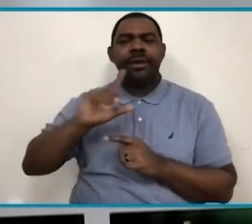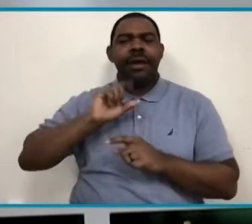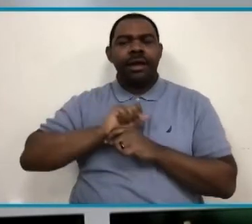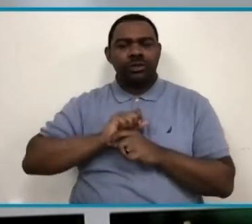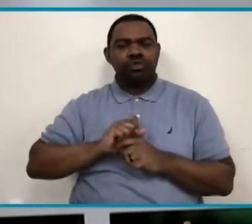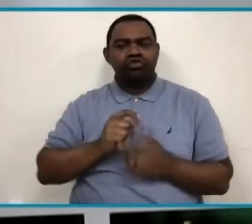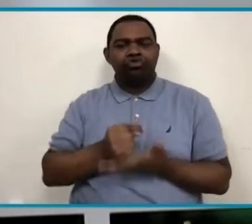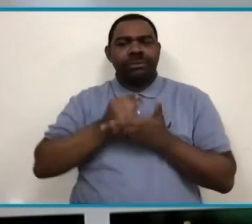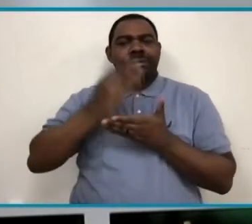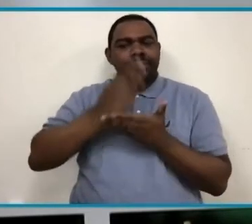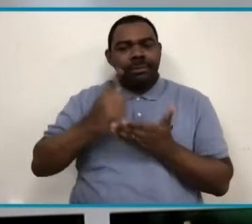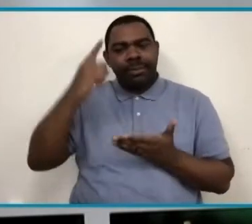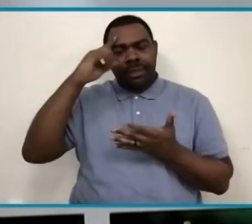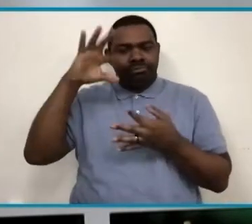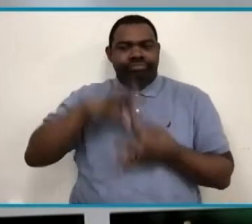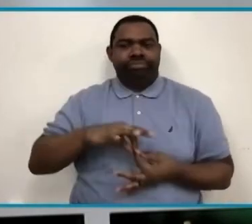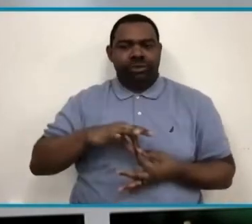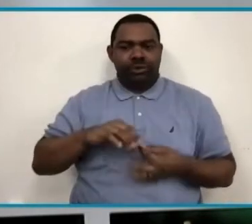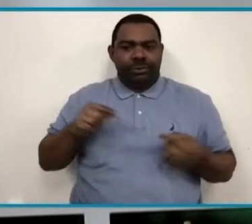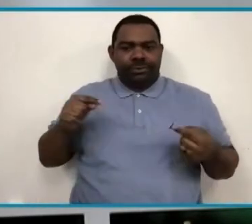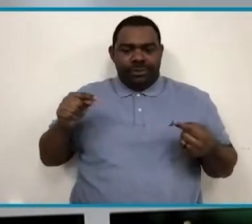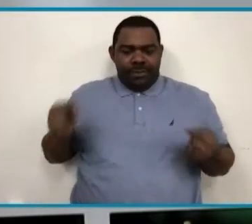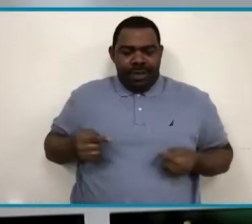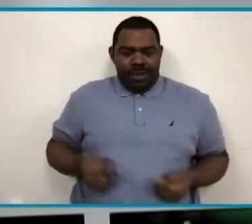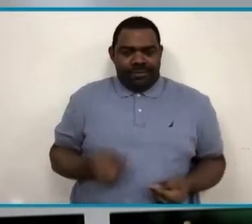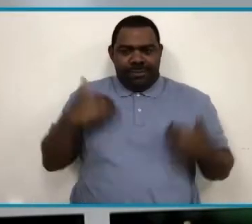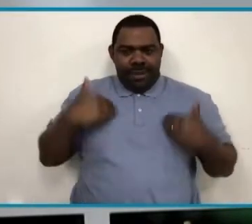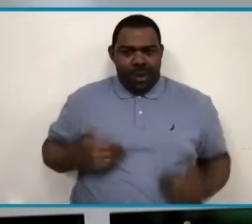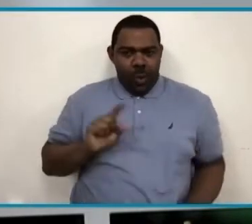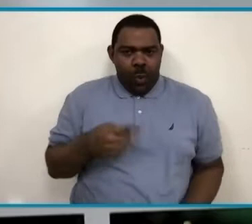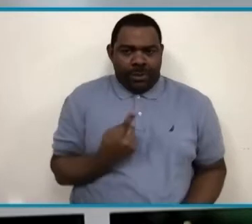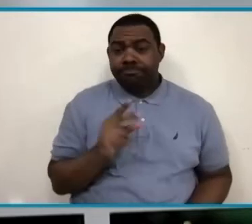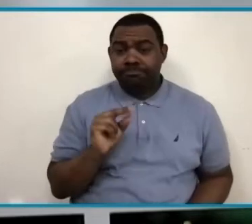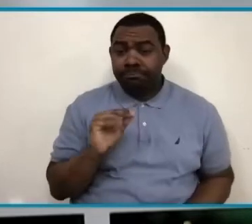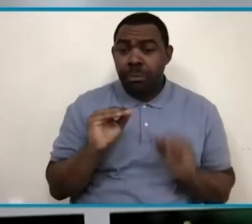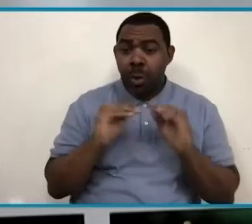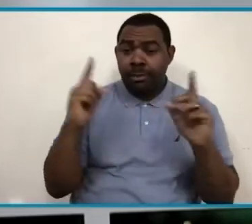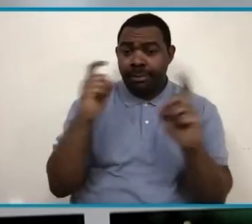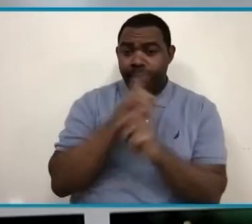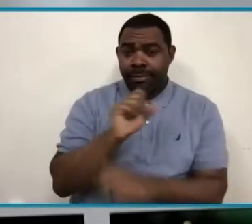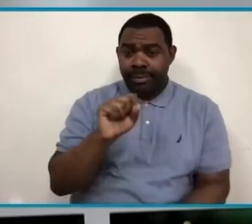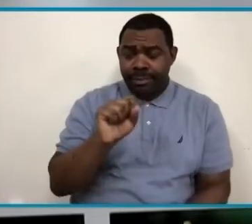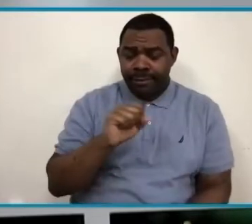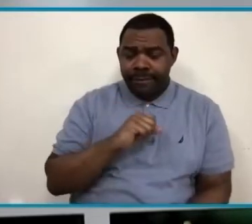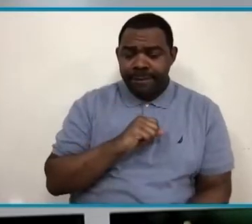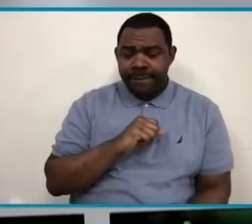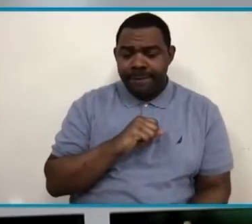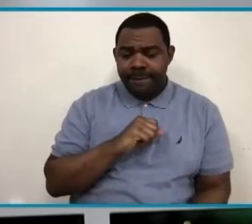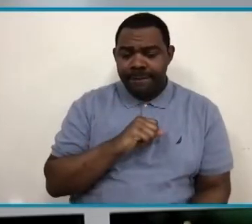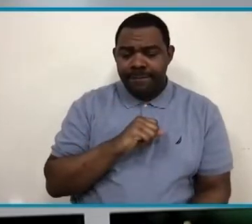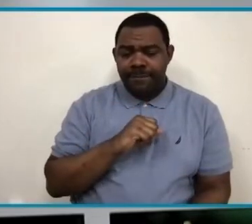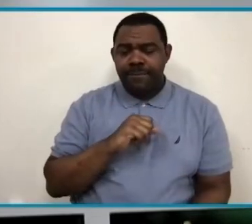pain is so much more complex than that and really involves you know biological components,